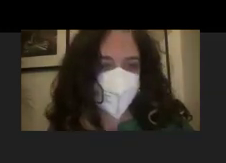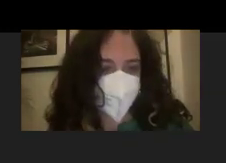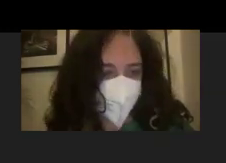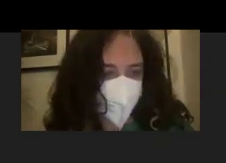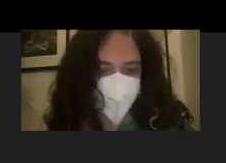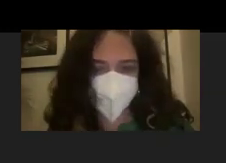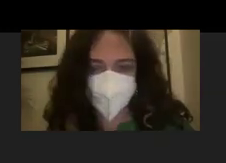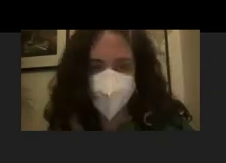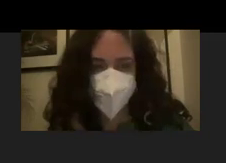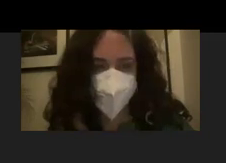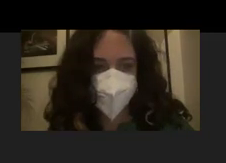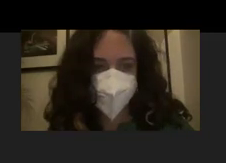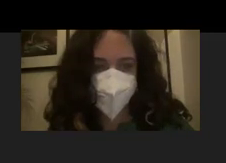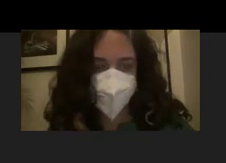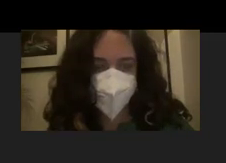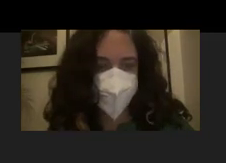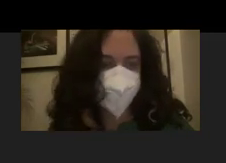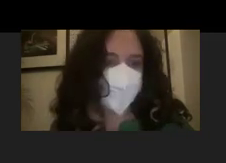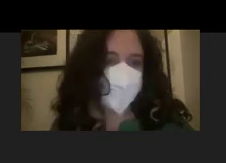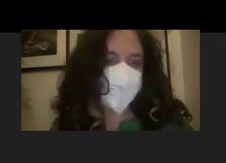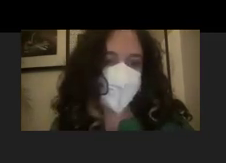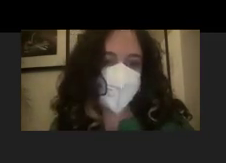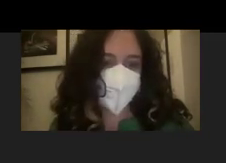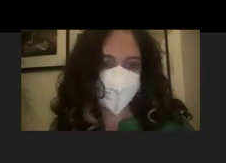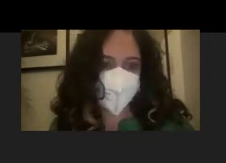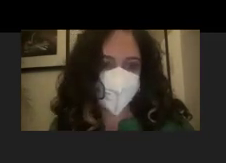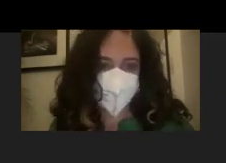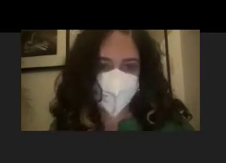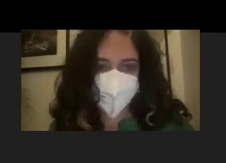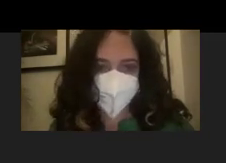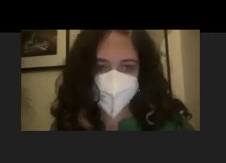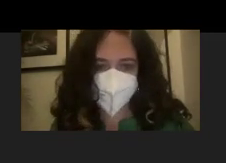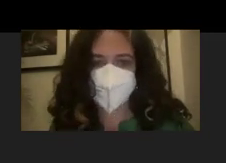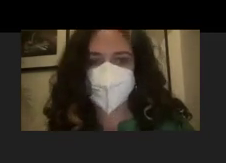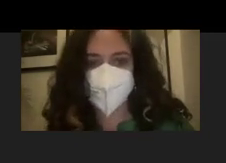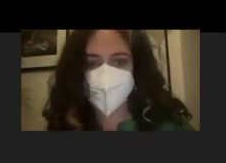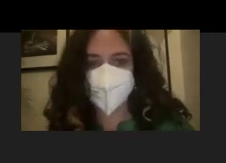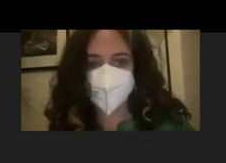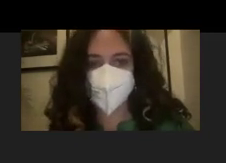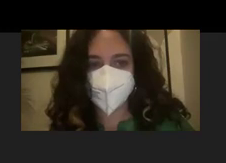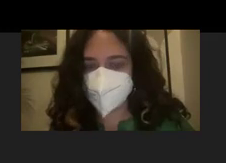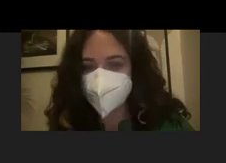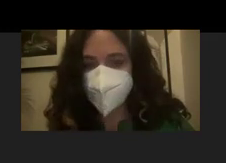could go back one slide before that okay mask and the implications are that there's State